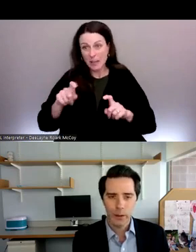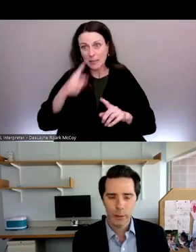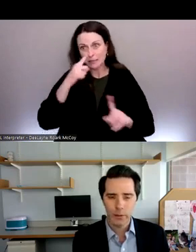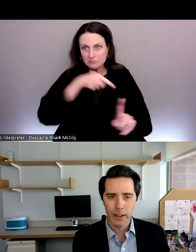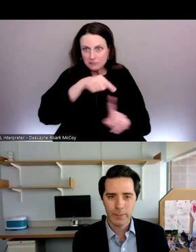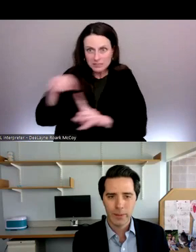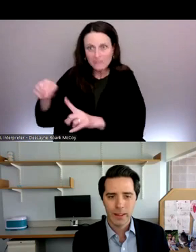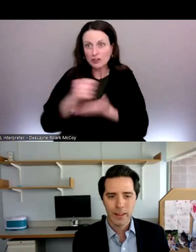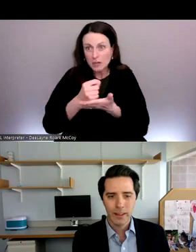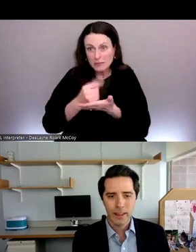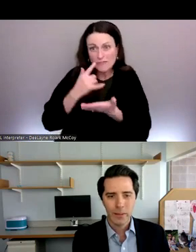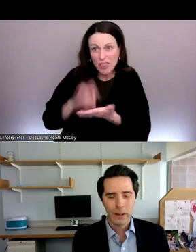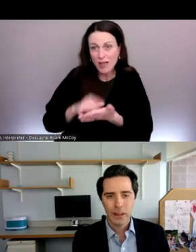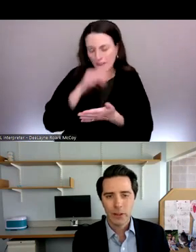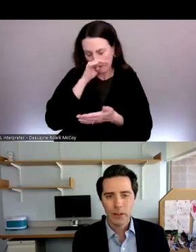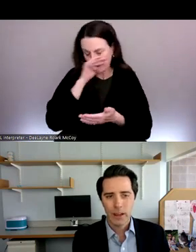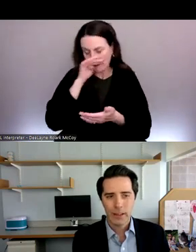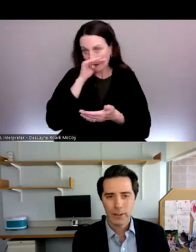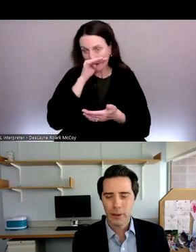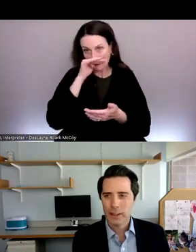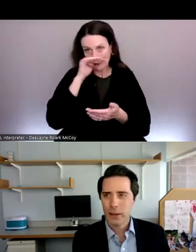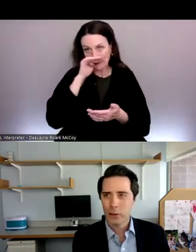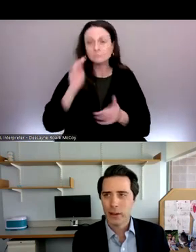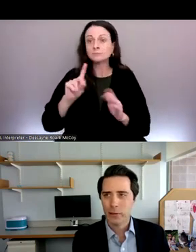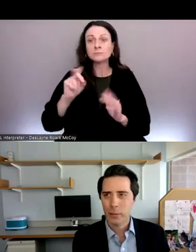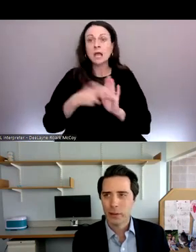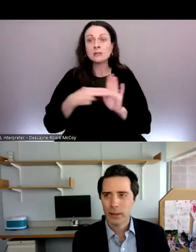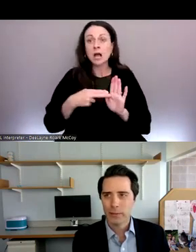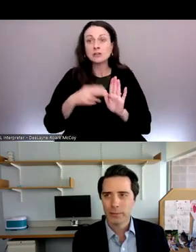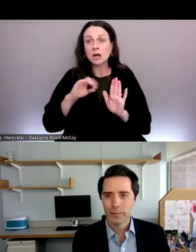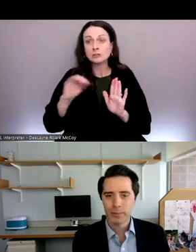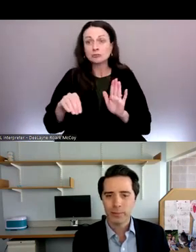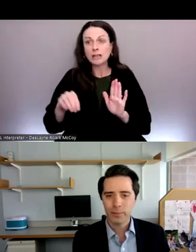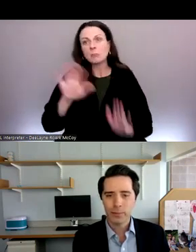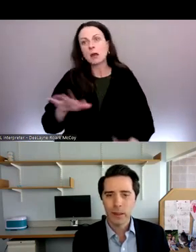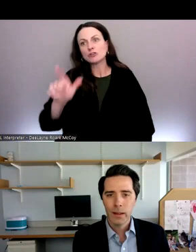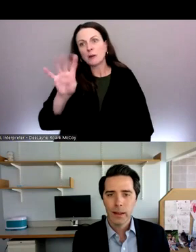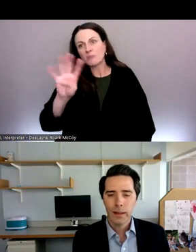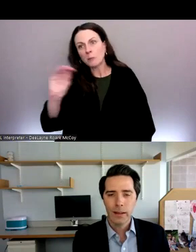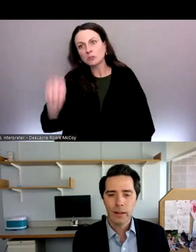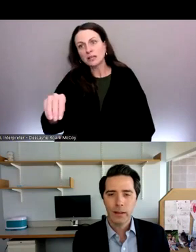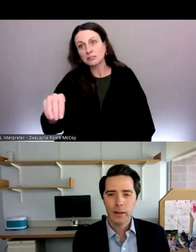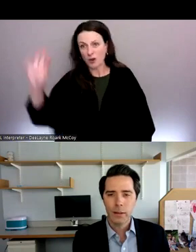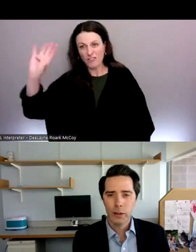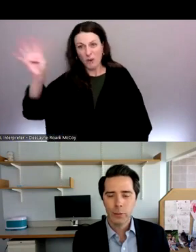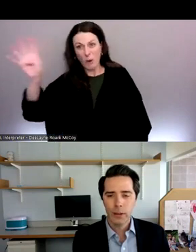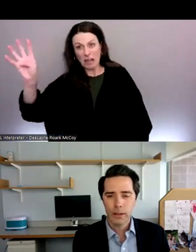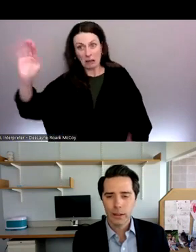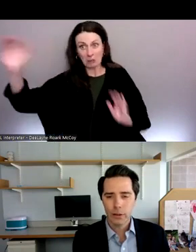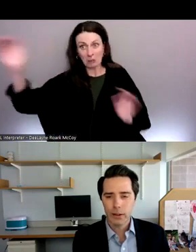available for them even then the diagnostic rates about 24 percent